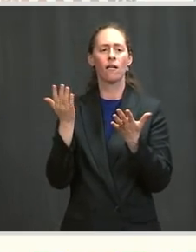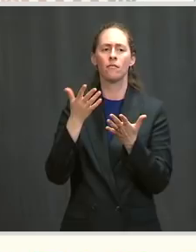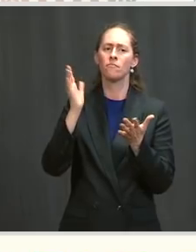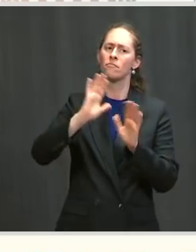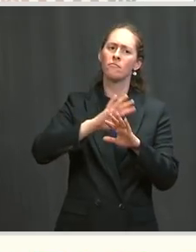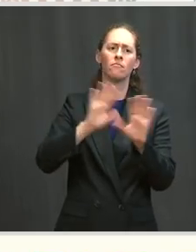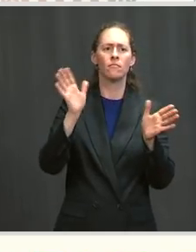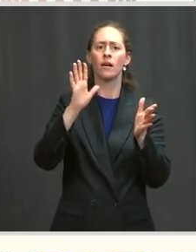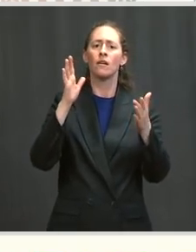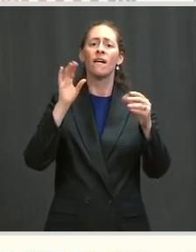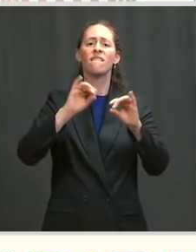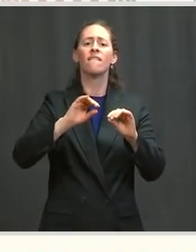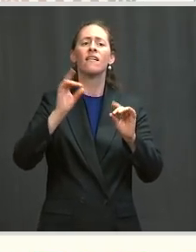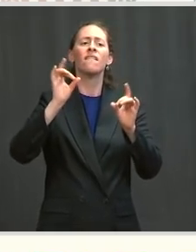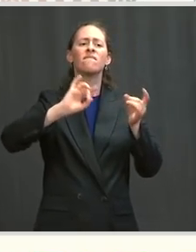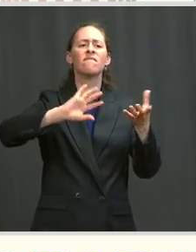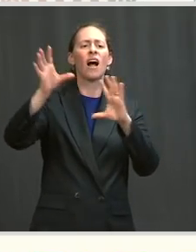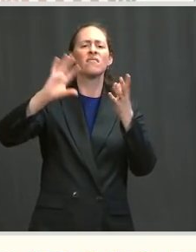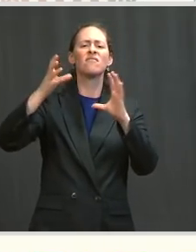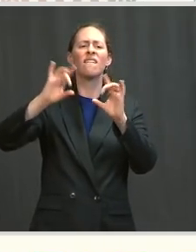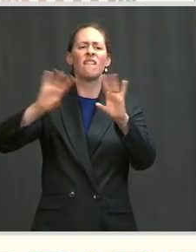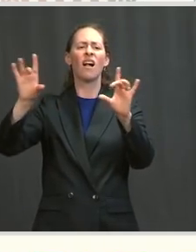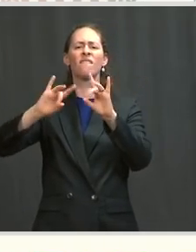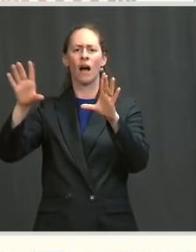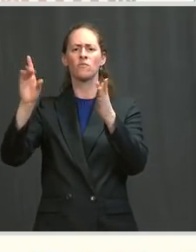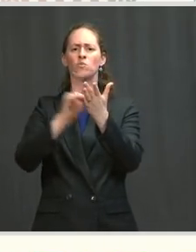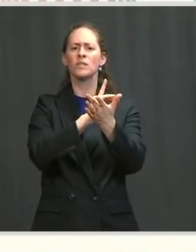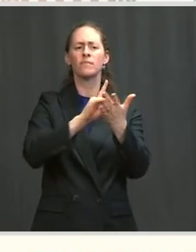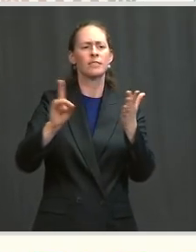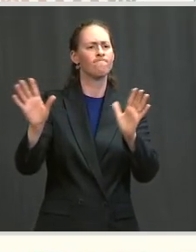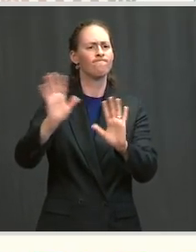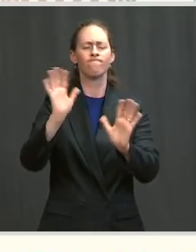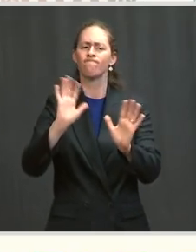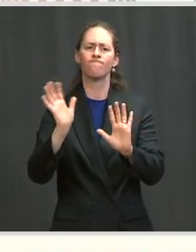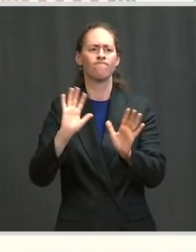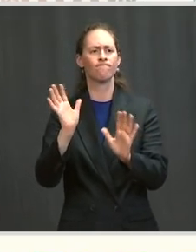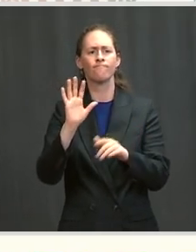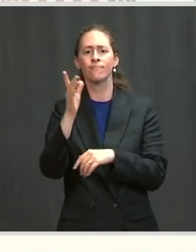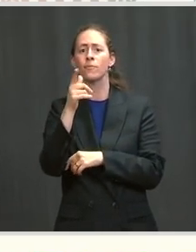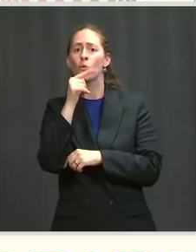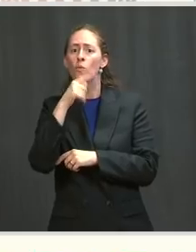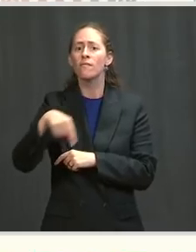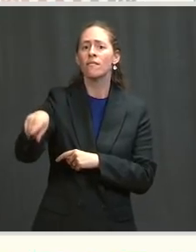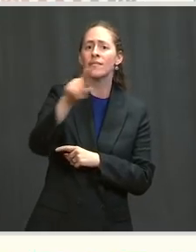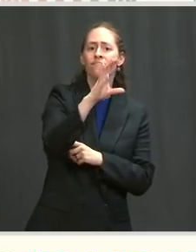on the basis of sexual orientation or gender identity. This month, Pride flags are flying --